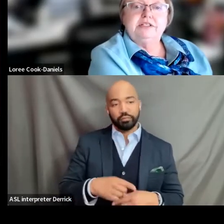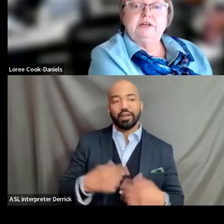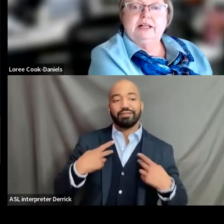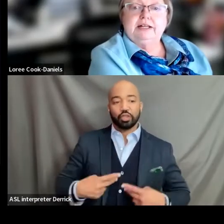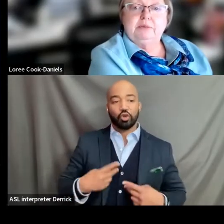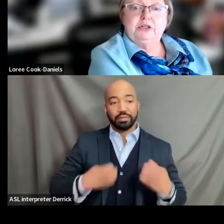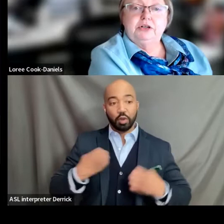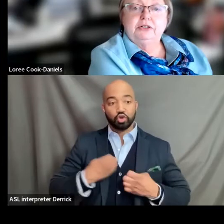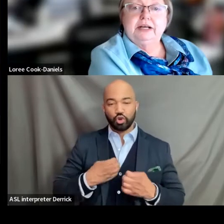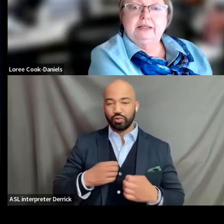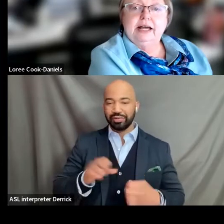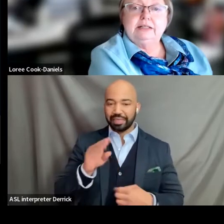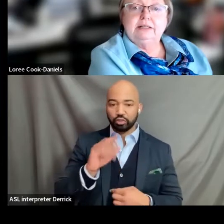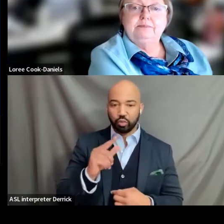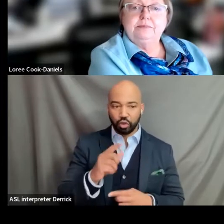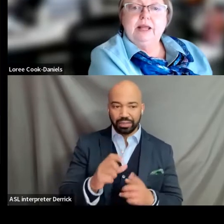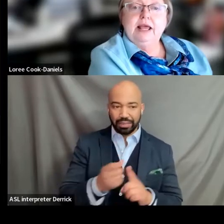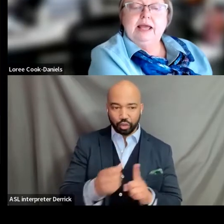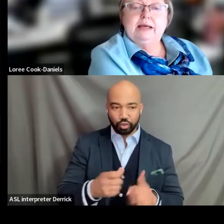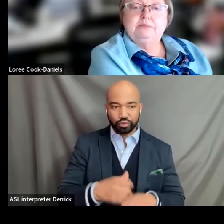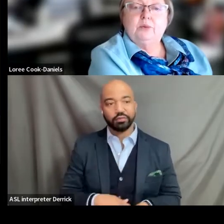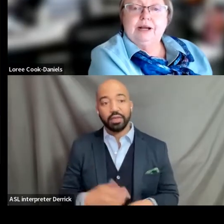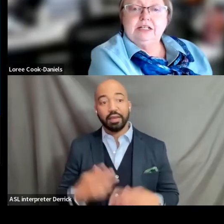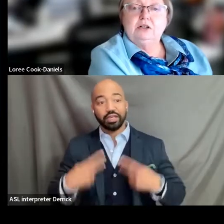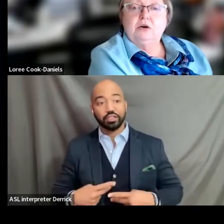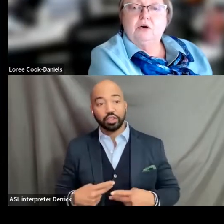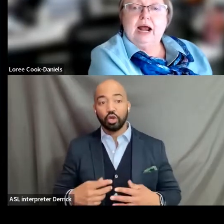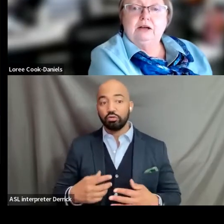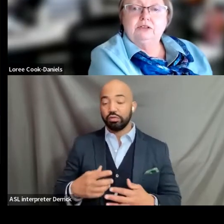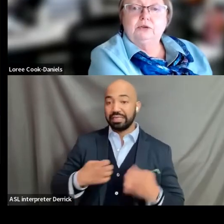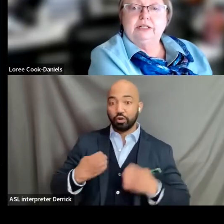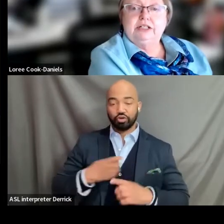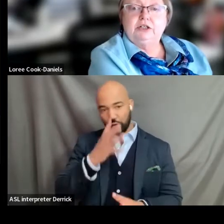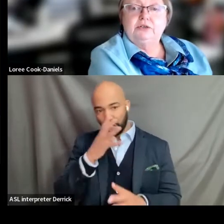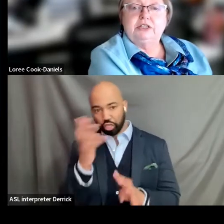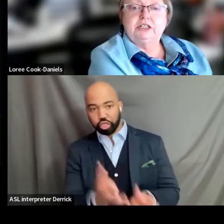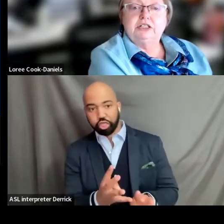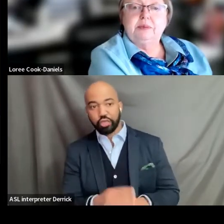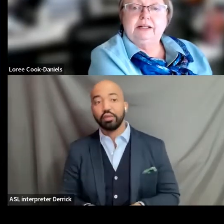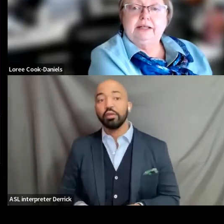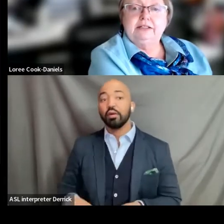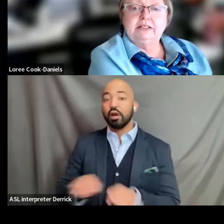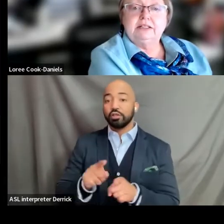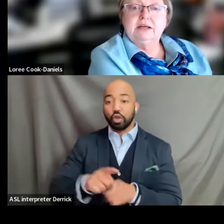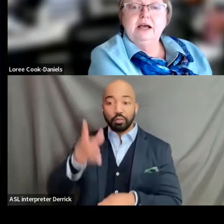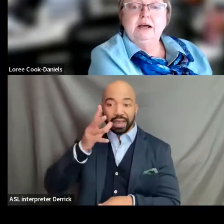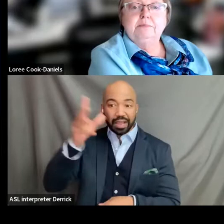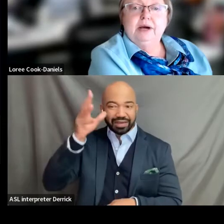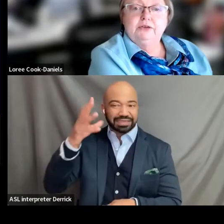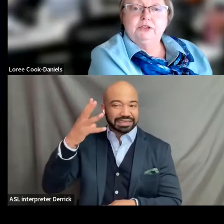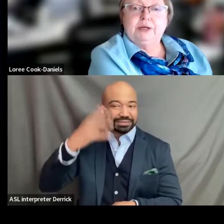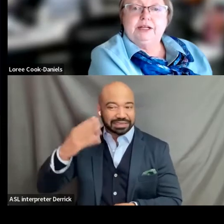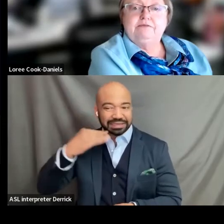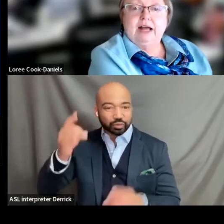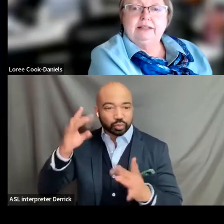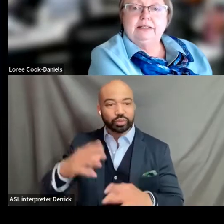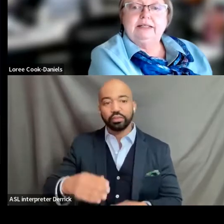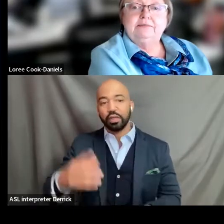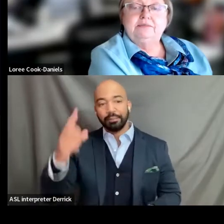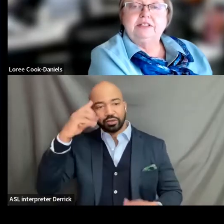Physical and emotional neglect. And parental or household issues such as mental illness, mother treated violently.